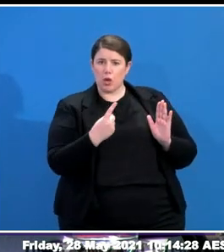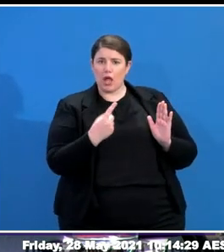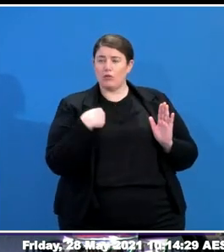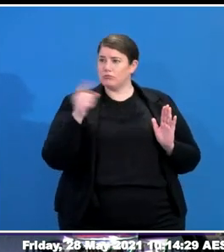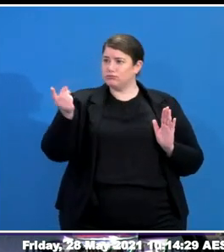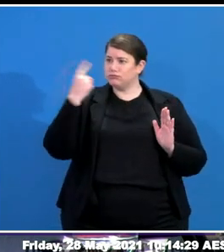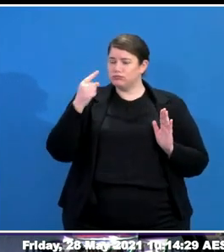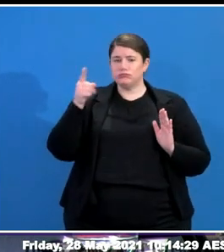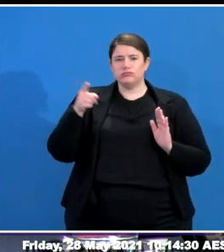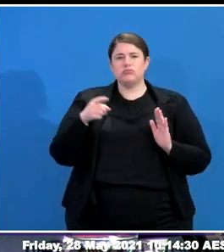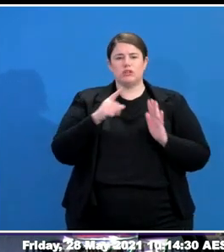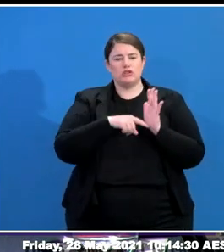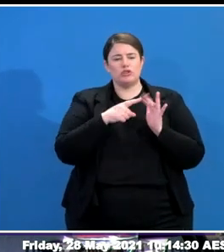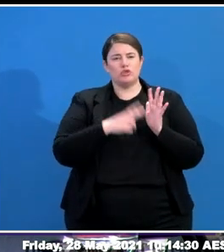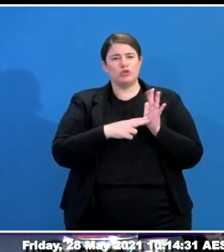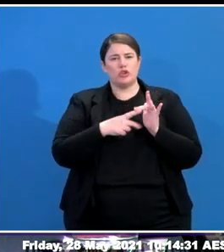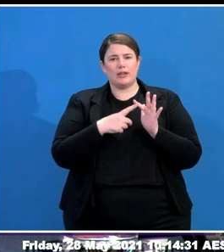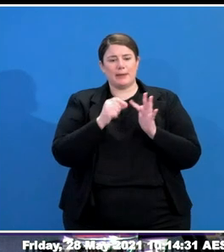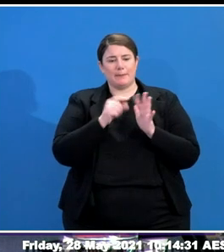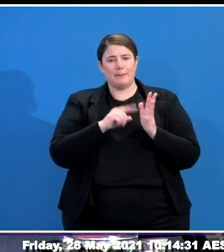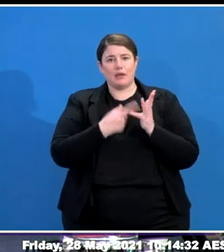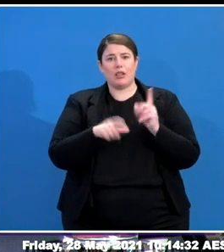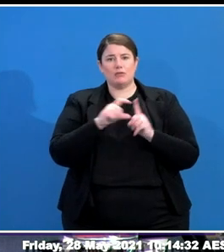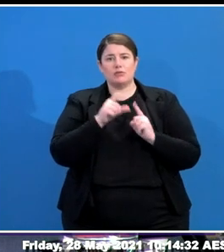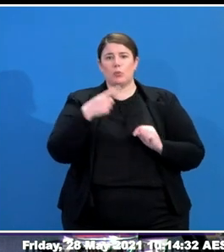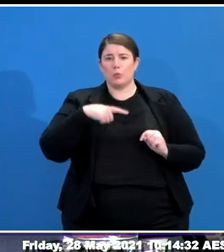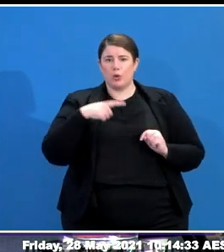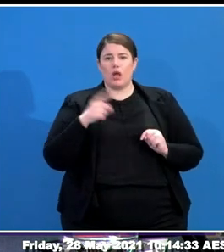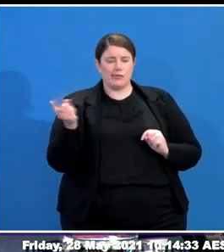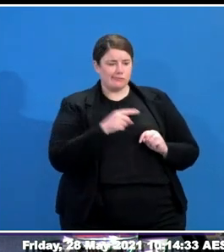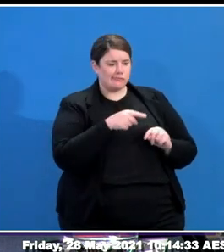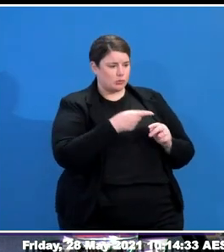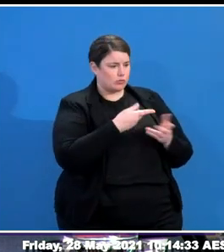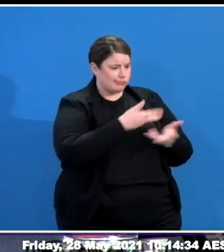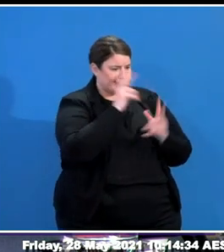to investigate and prepare report 1 directly ..... Yes. And that: